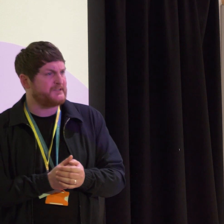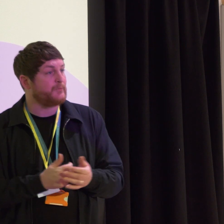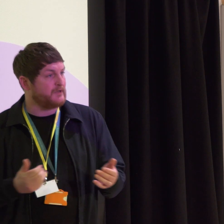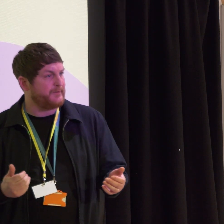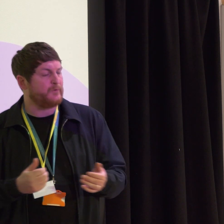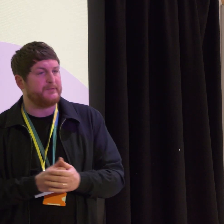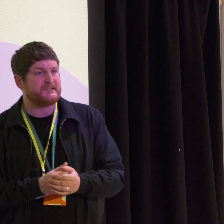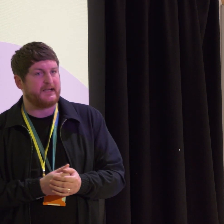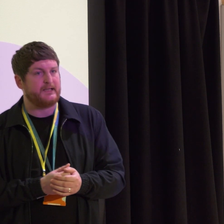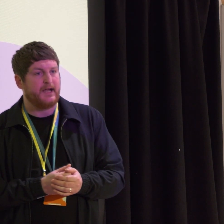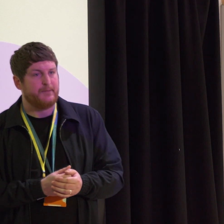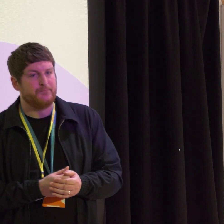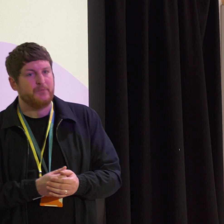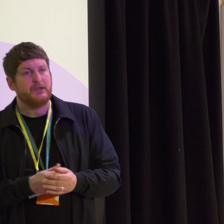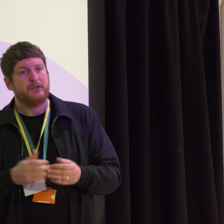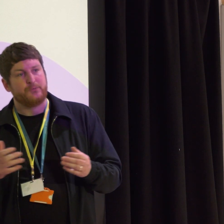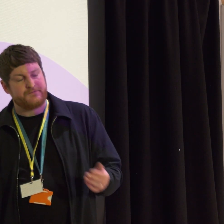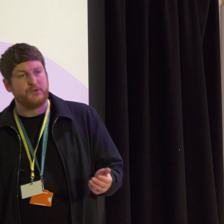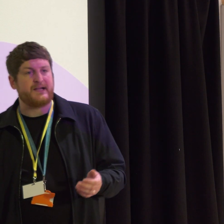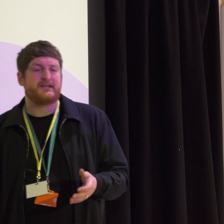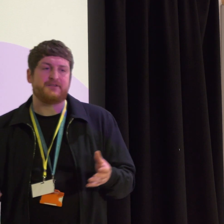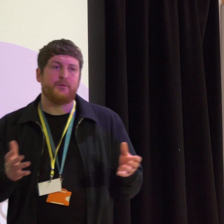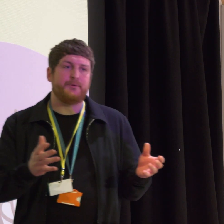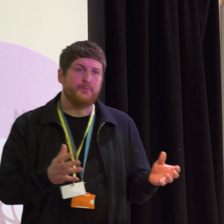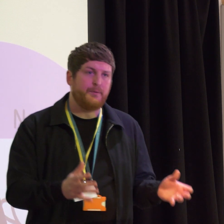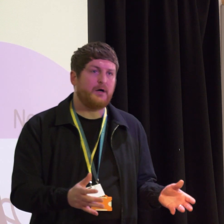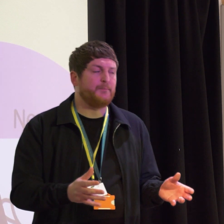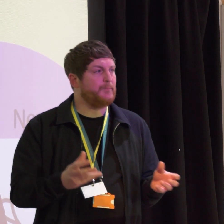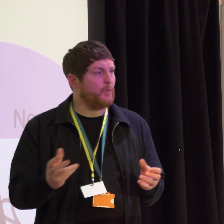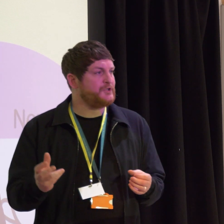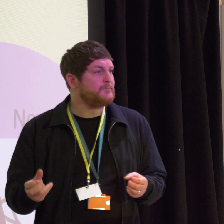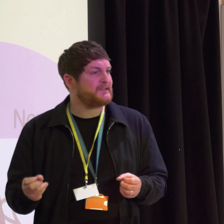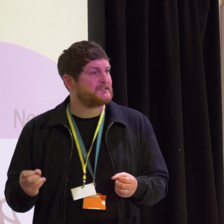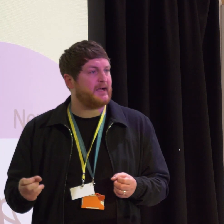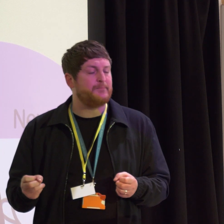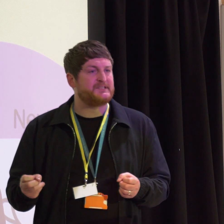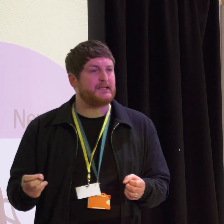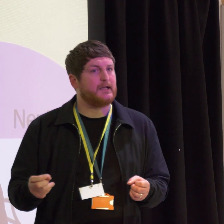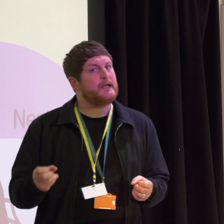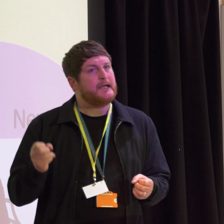I was gonna bring with me today, there was a few candidates from our people parliament, but one young man that in particular,